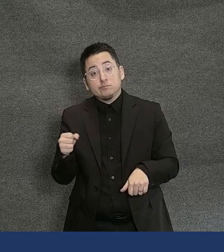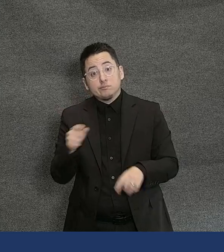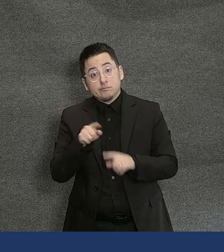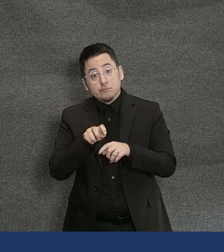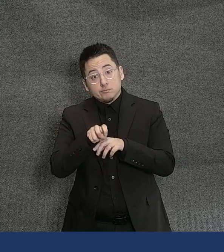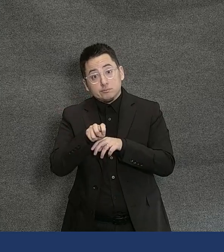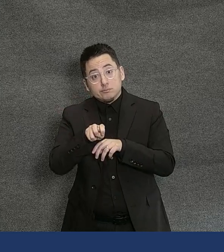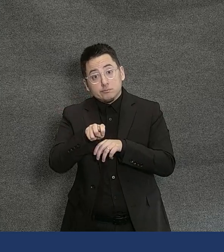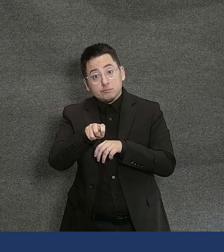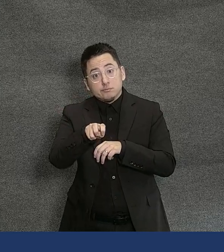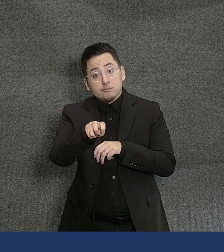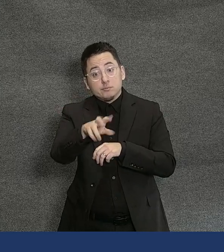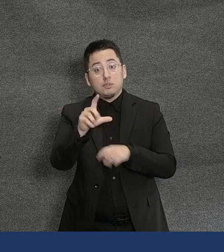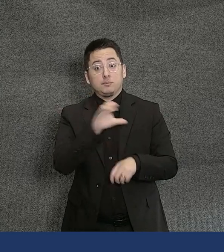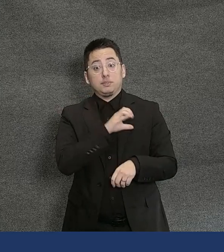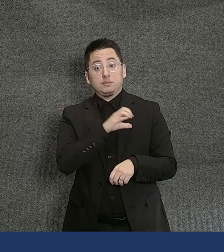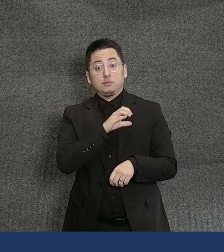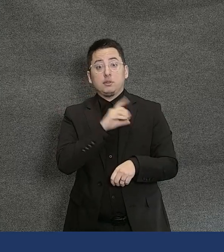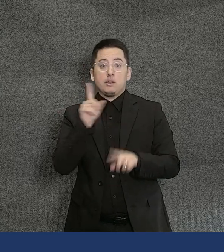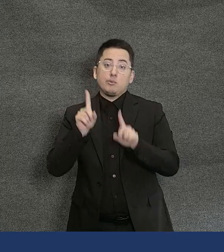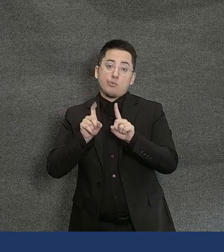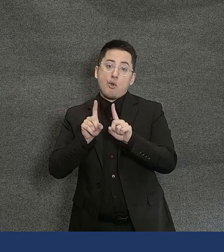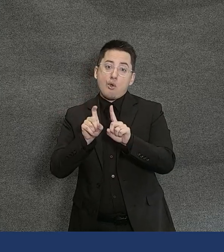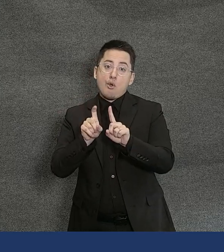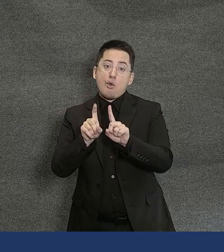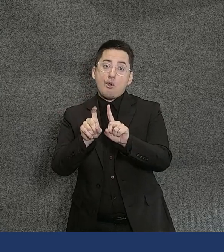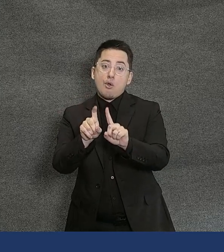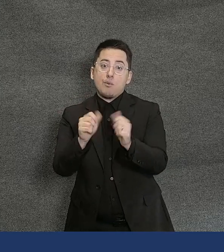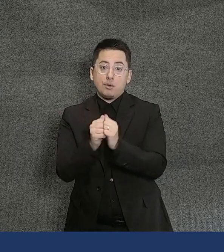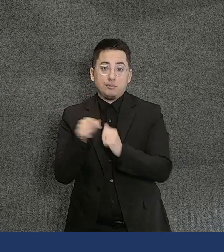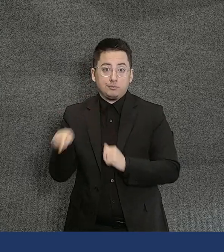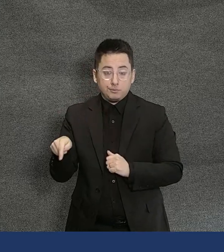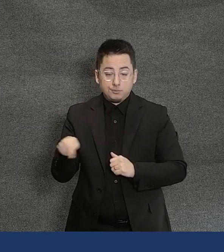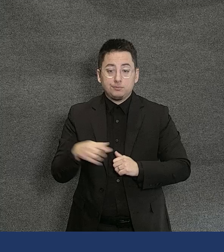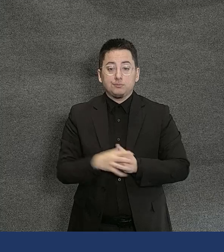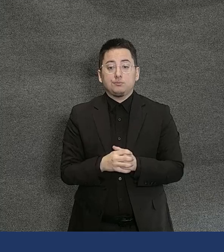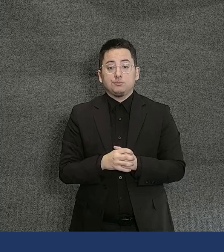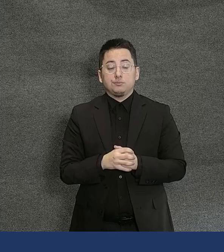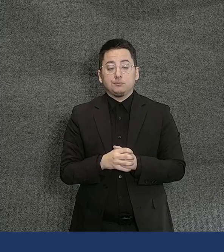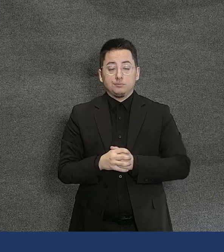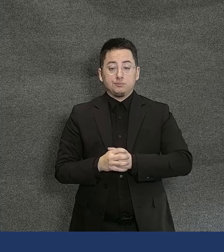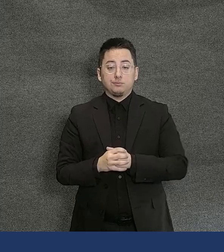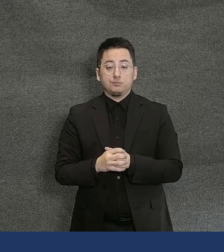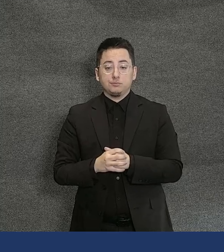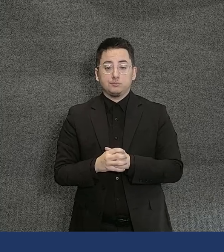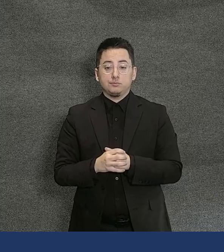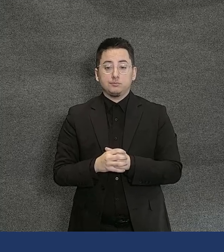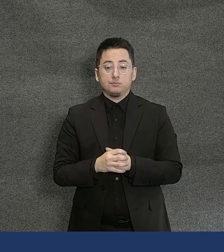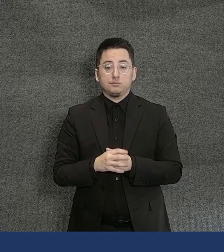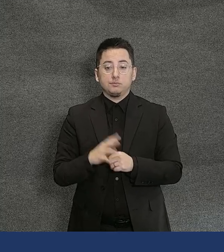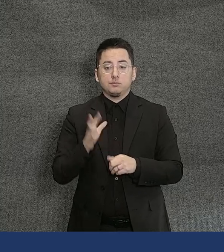She got a police escort. So just it's unimaginable to many of us